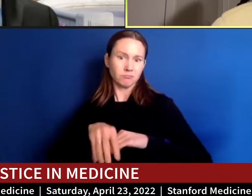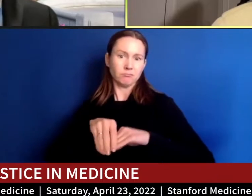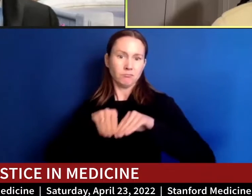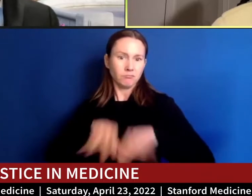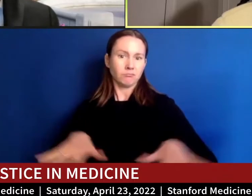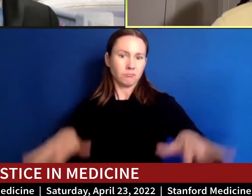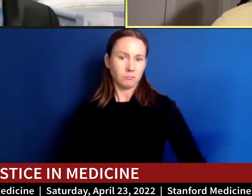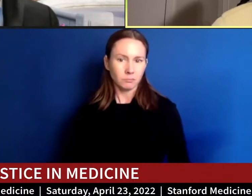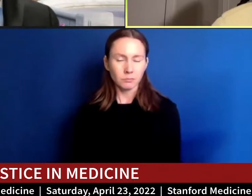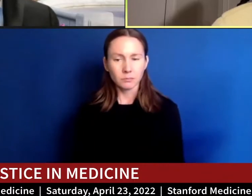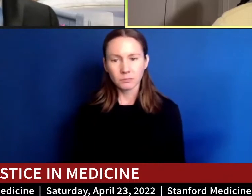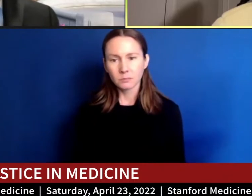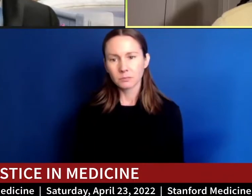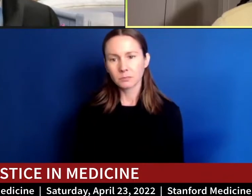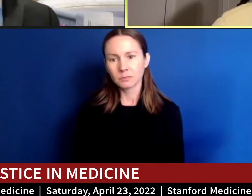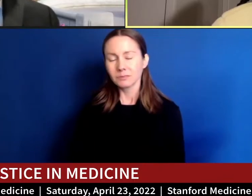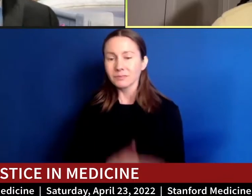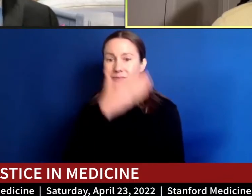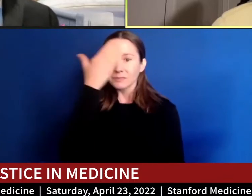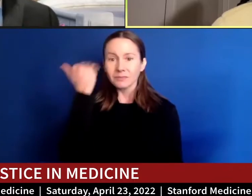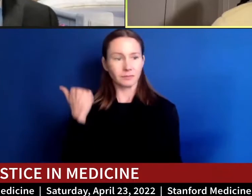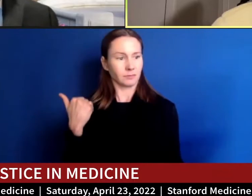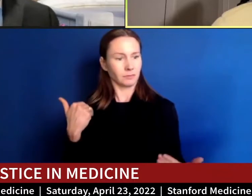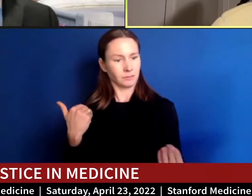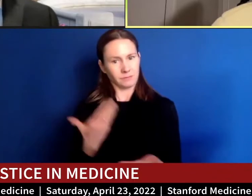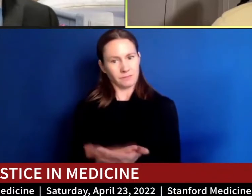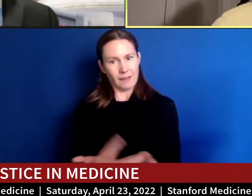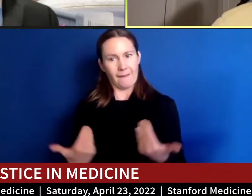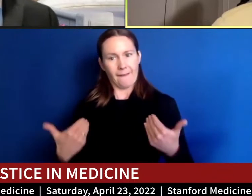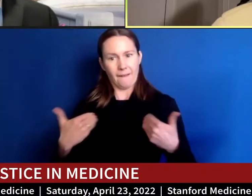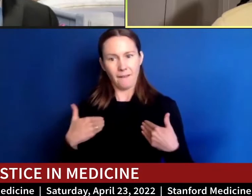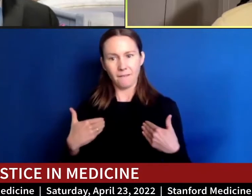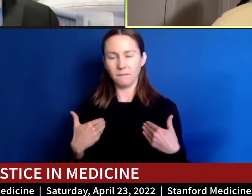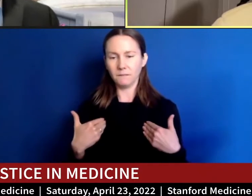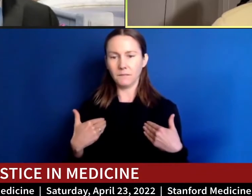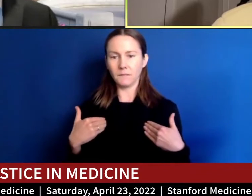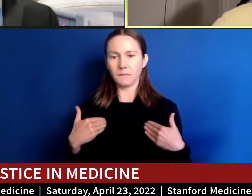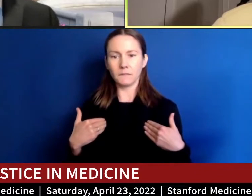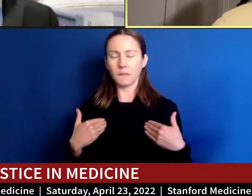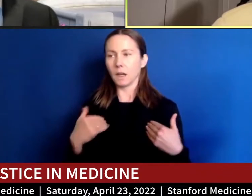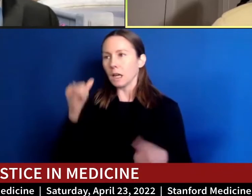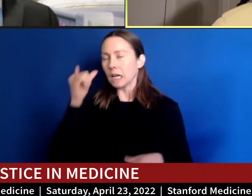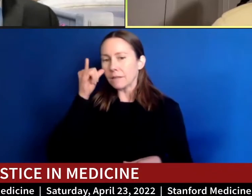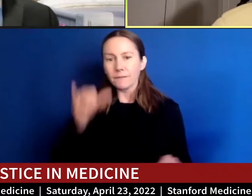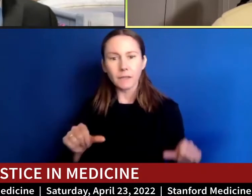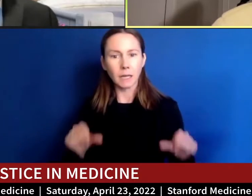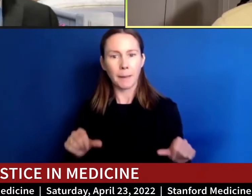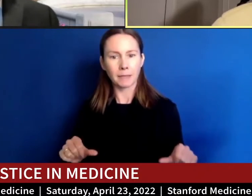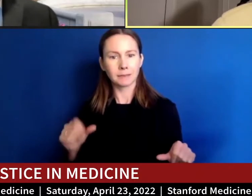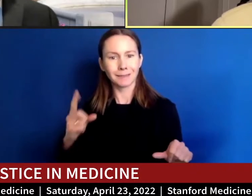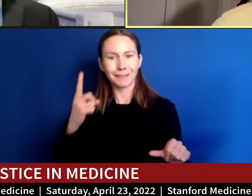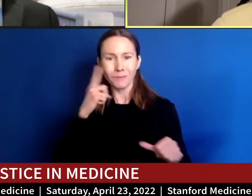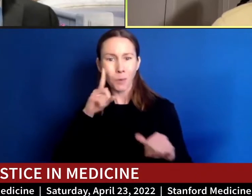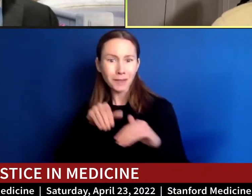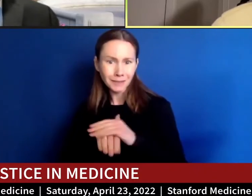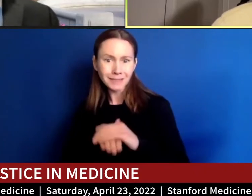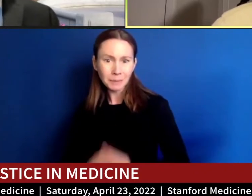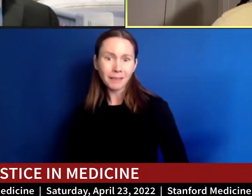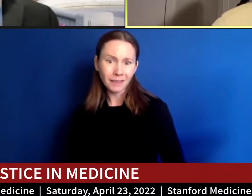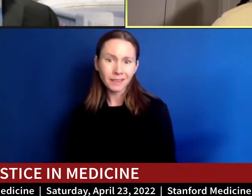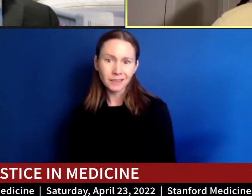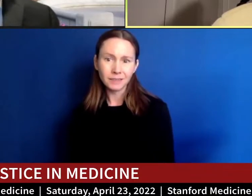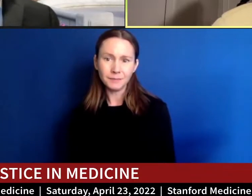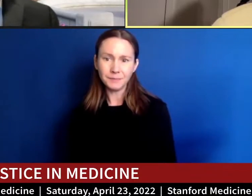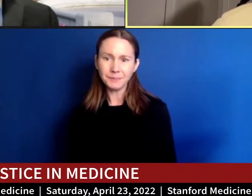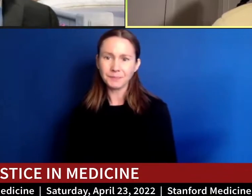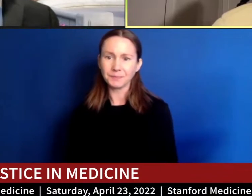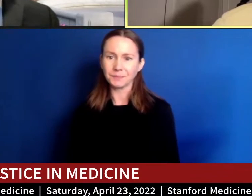the fact that there is infinite capacity for accessibility, right? That’s not this commodity.